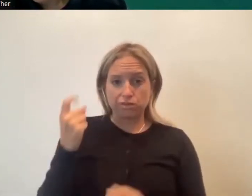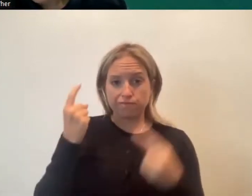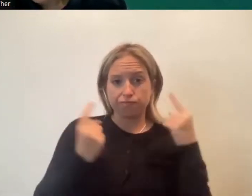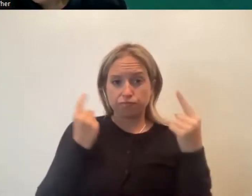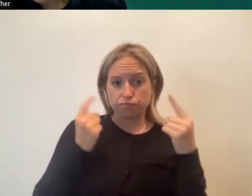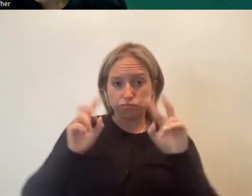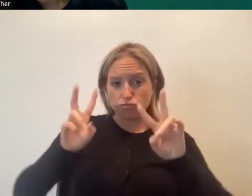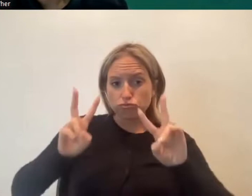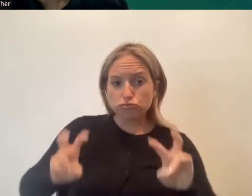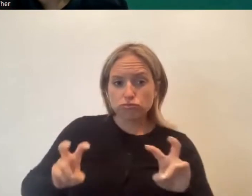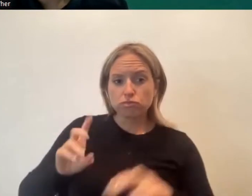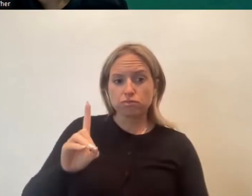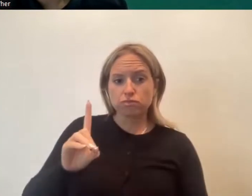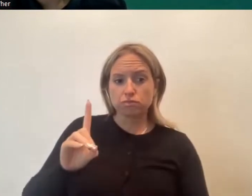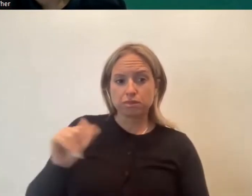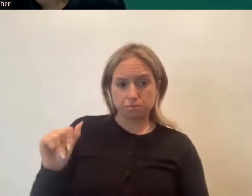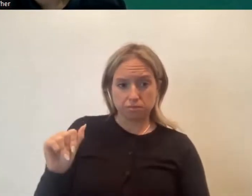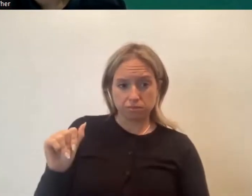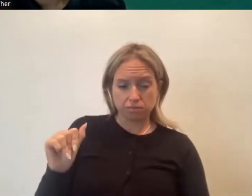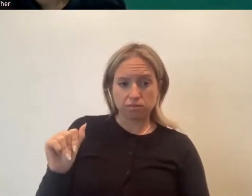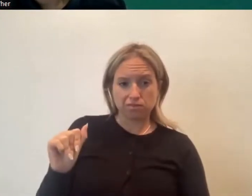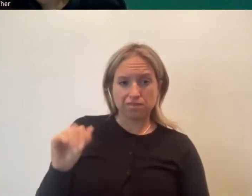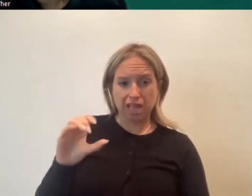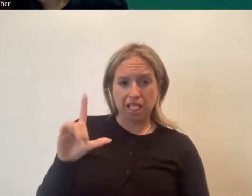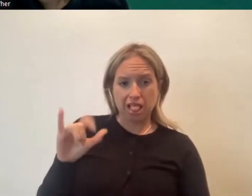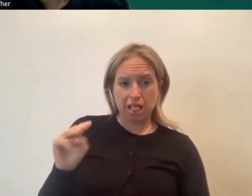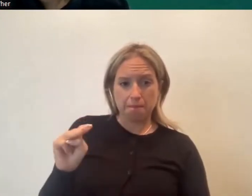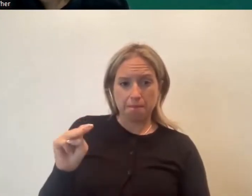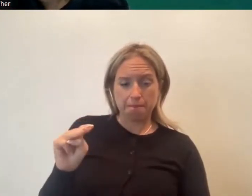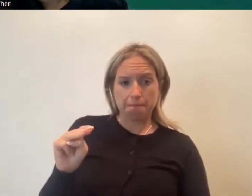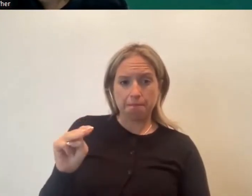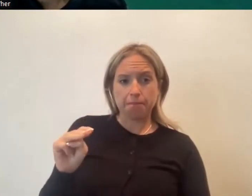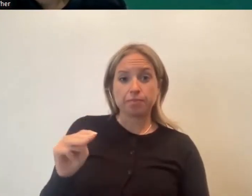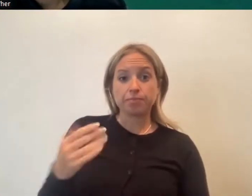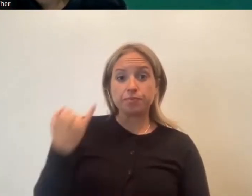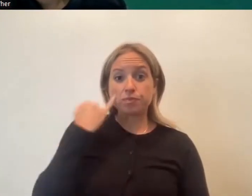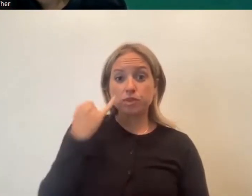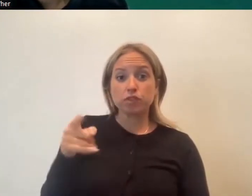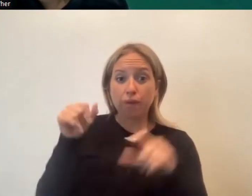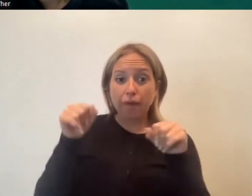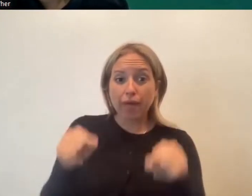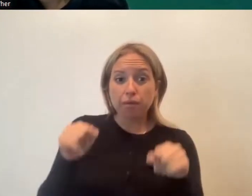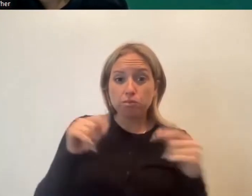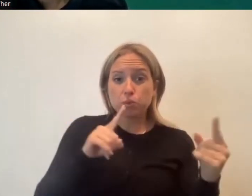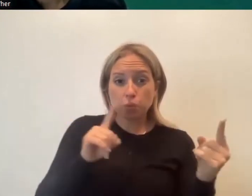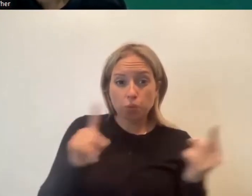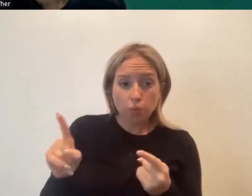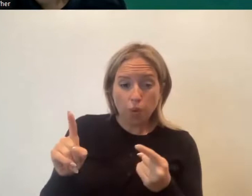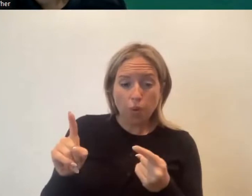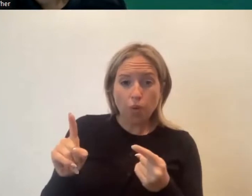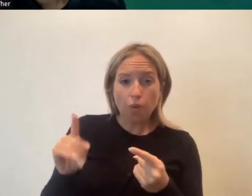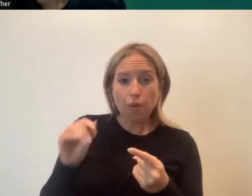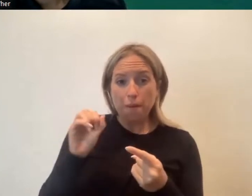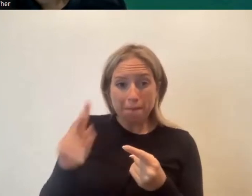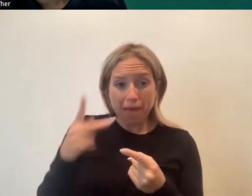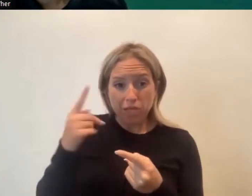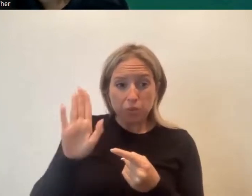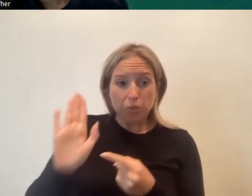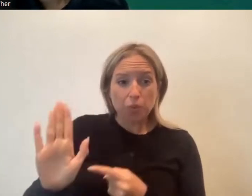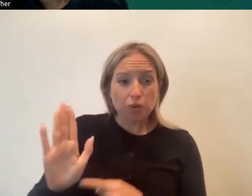a disability claim is whether or not you're able to return to any of your past gainful,